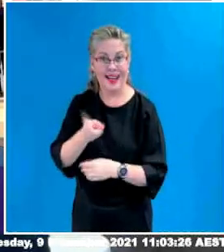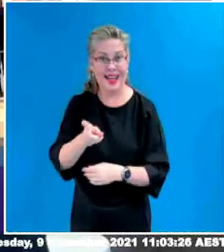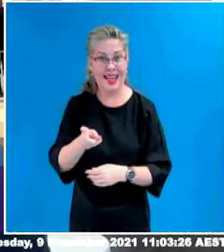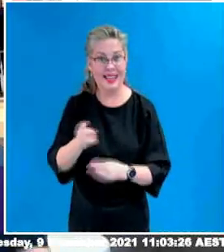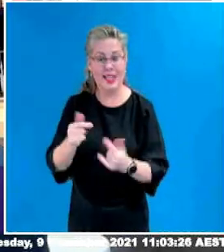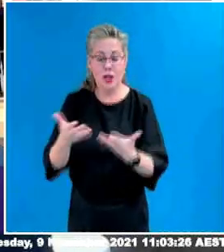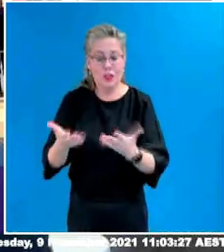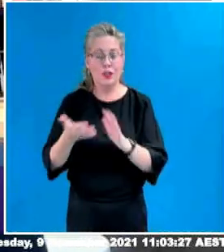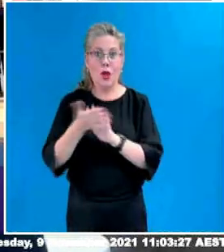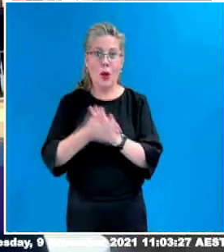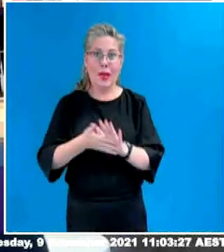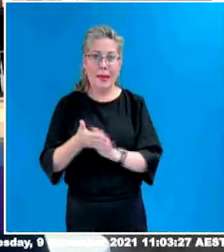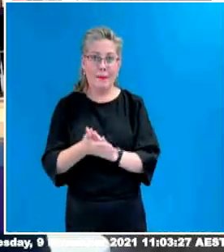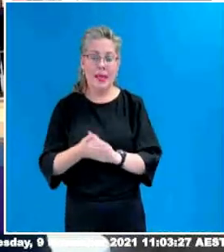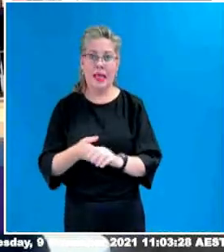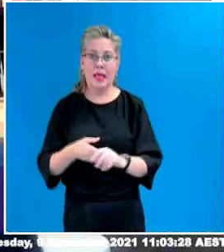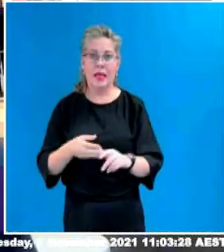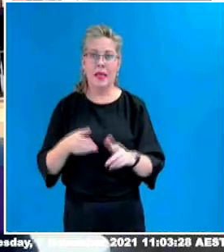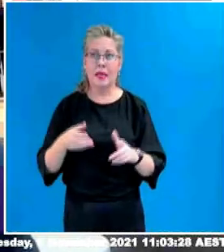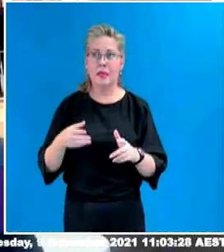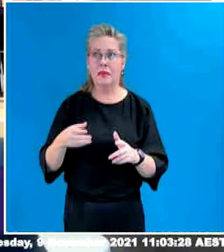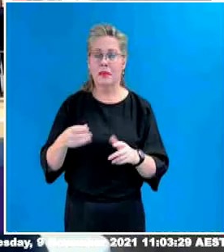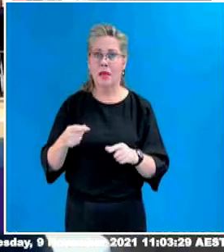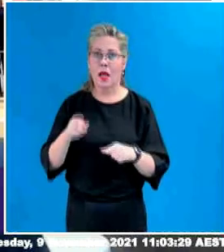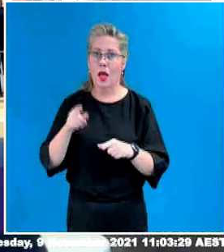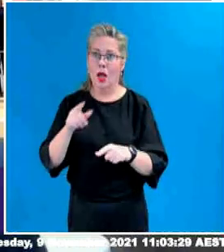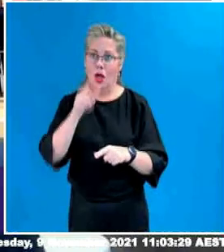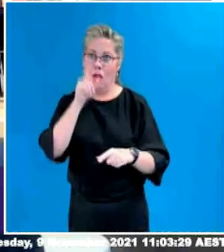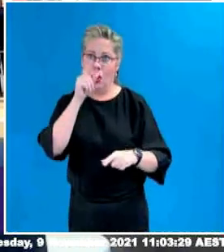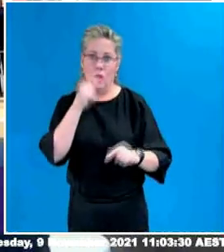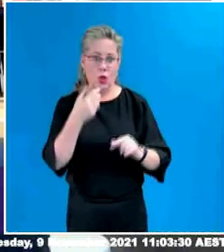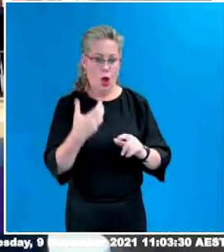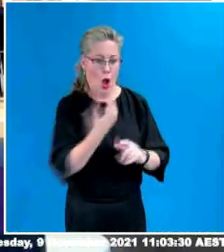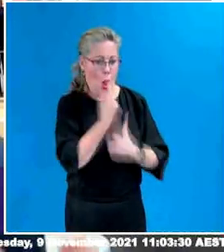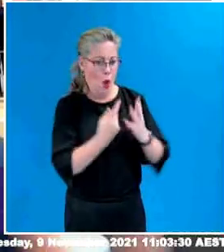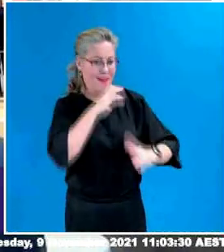It is not an either or, like the state does it and business doesn't do it, or business does do it.